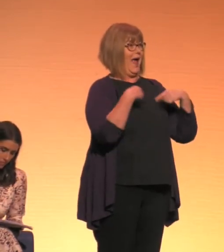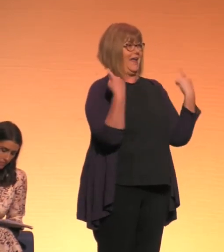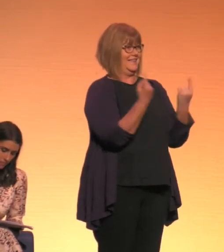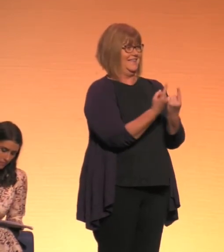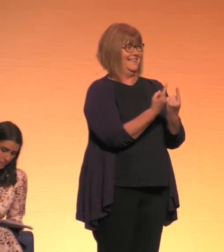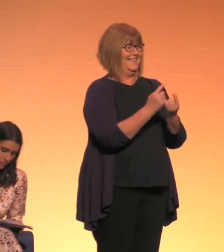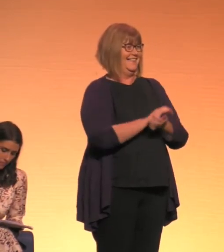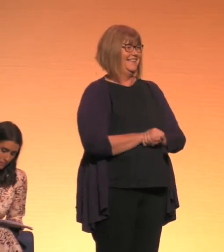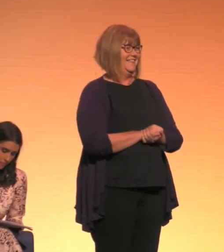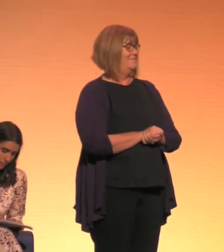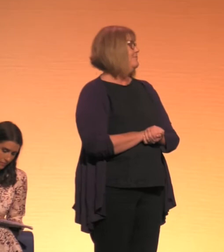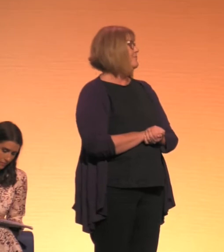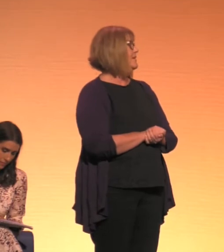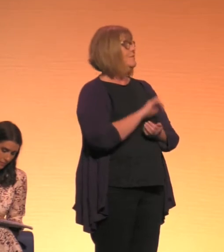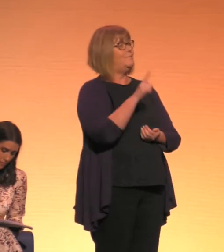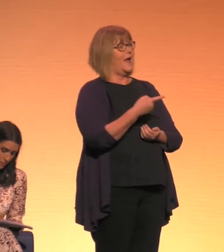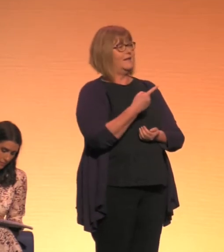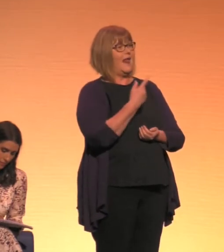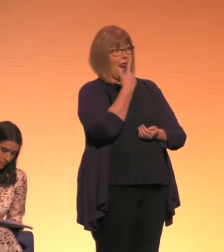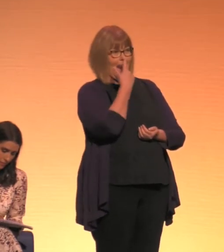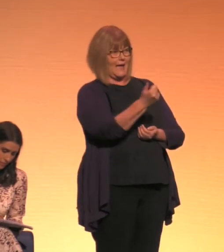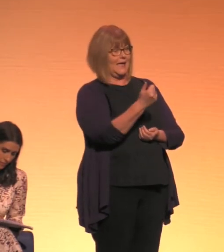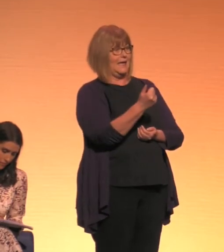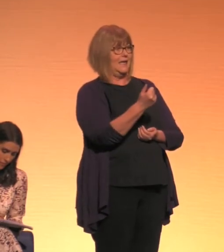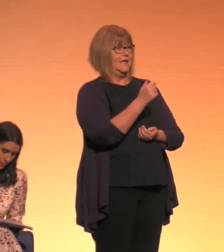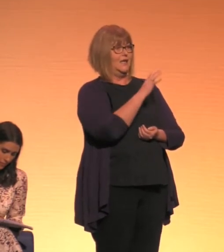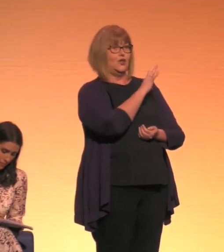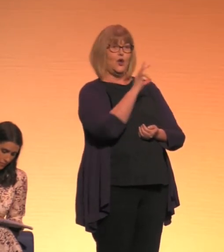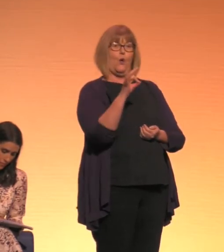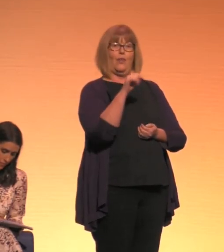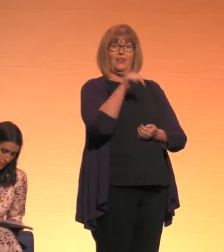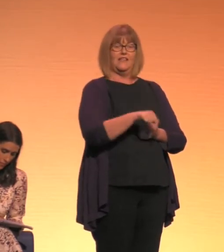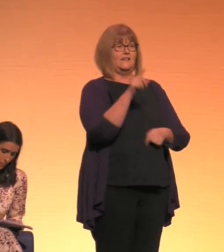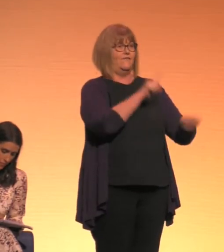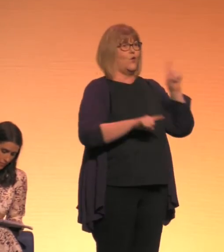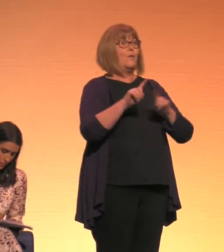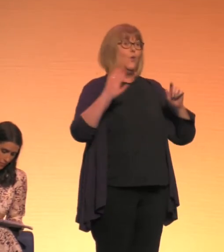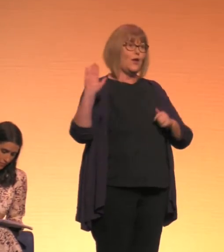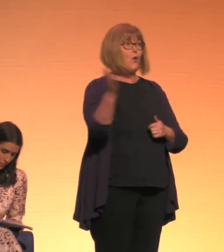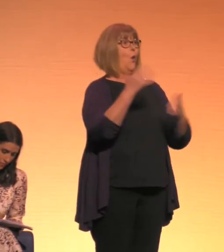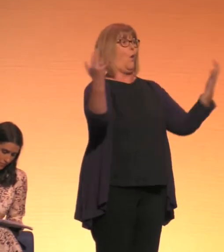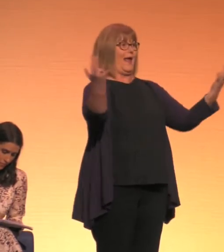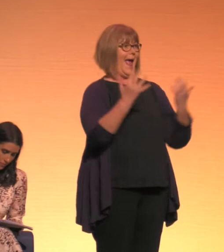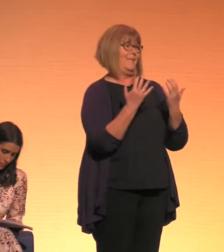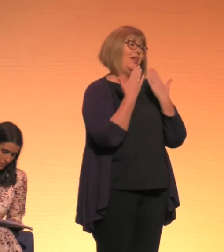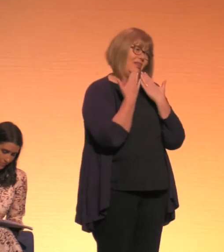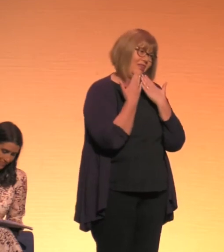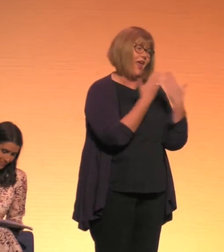However, fortunately, that was not the case with this forum. You did all come. Thank you for that.